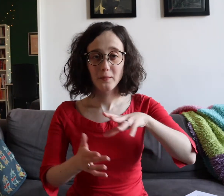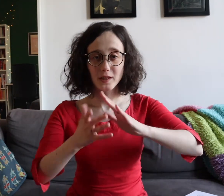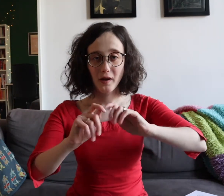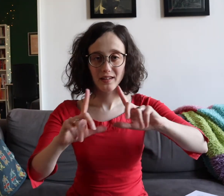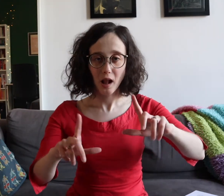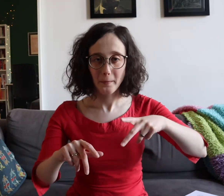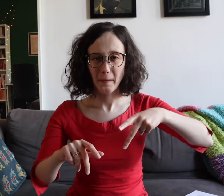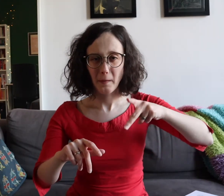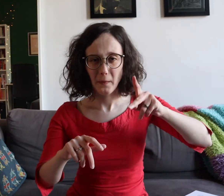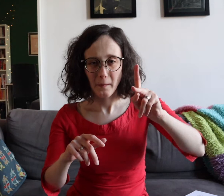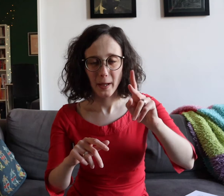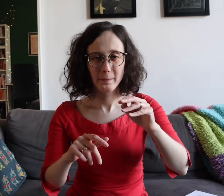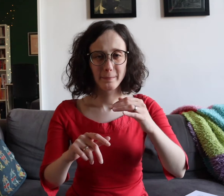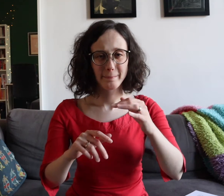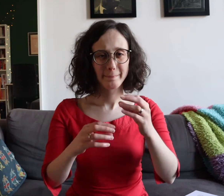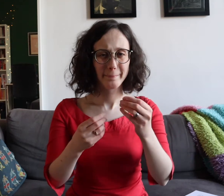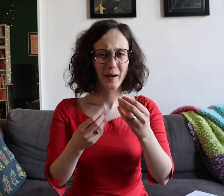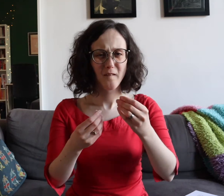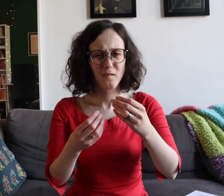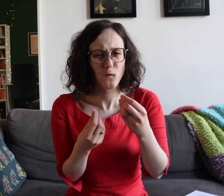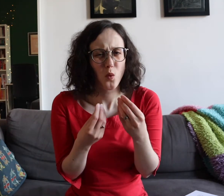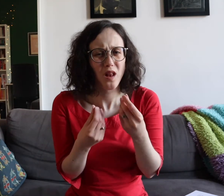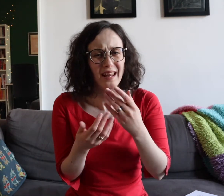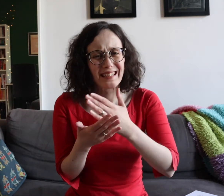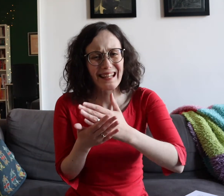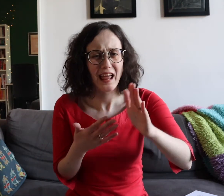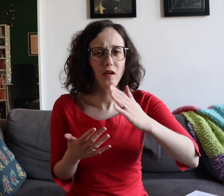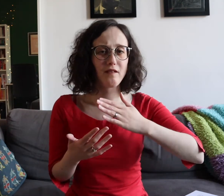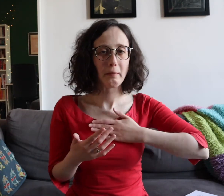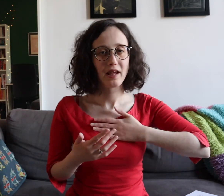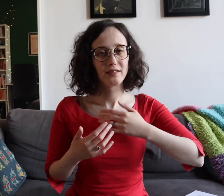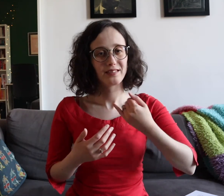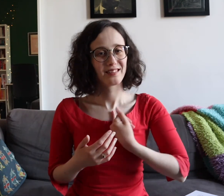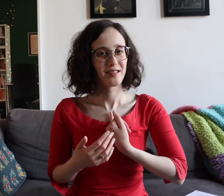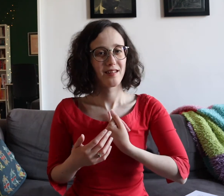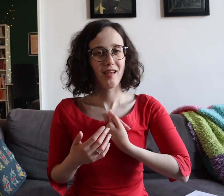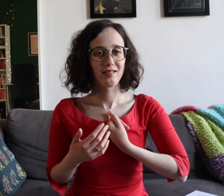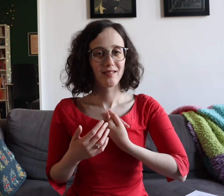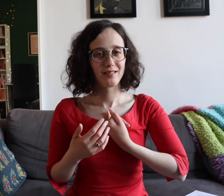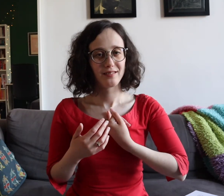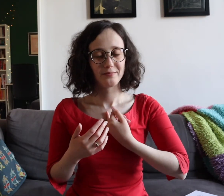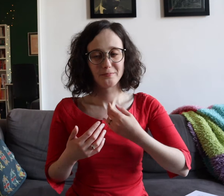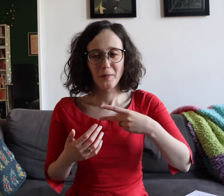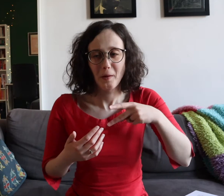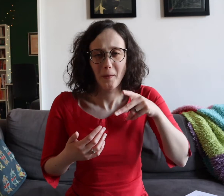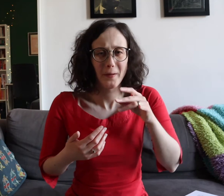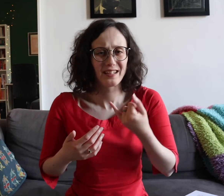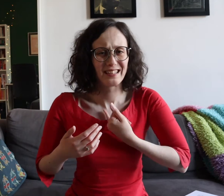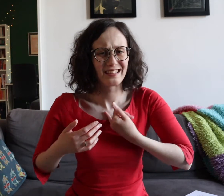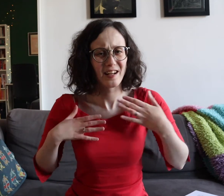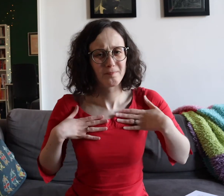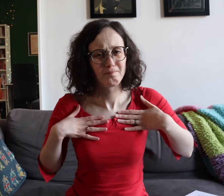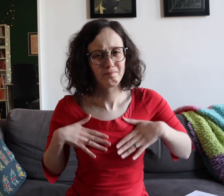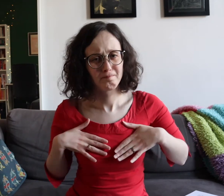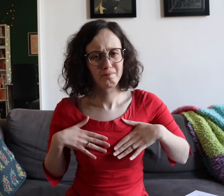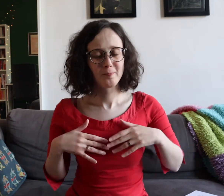Flemish Sign Language is more and more becoming a part of my identity.